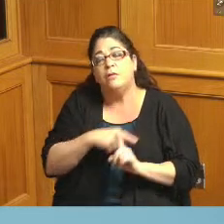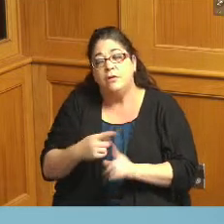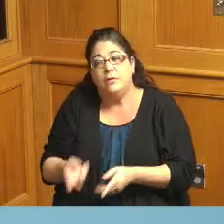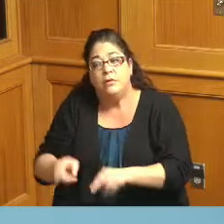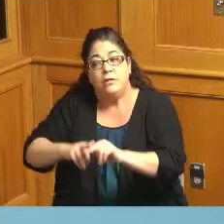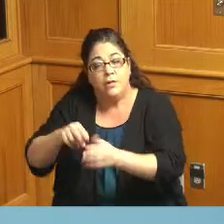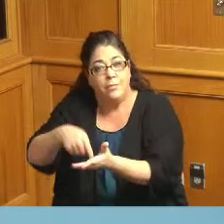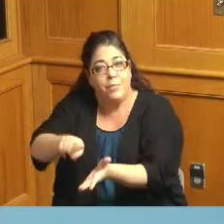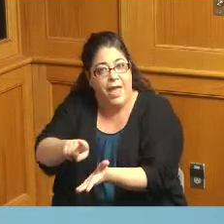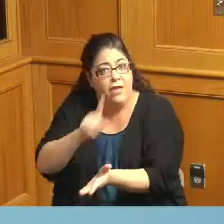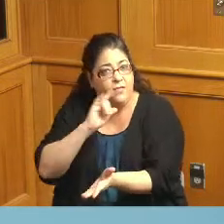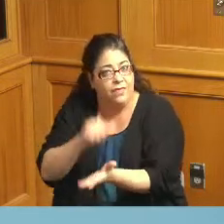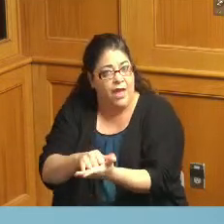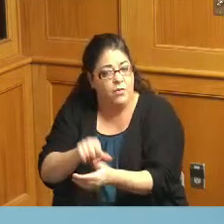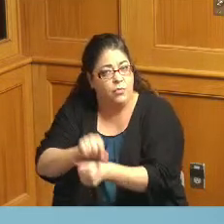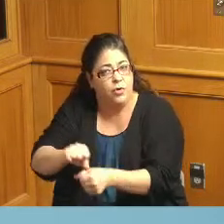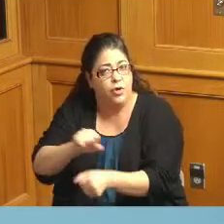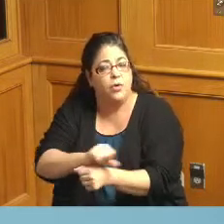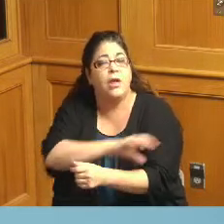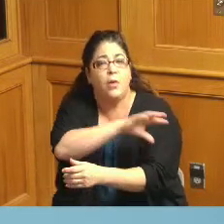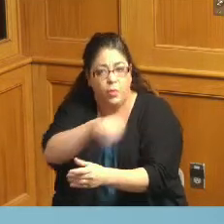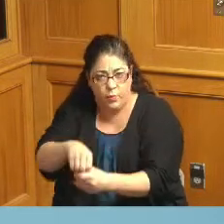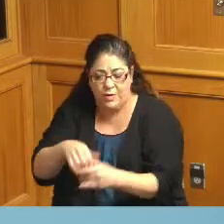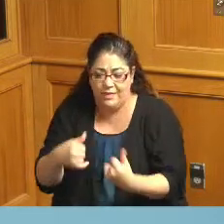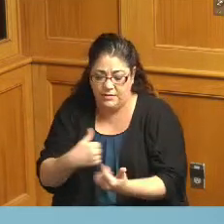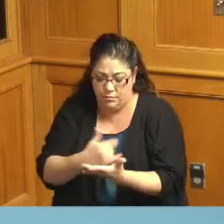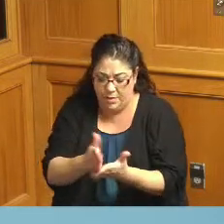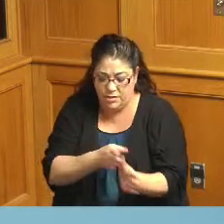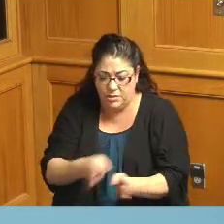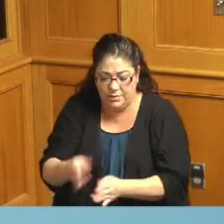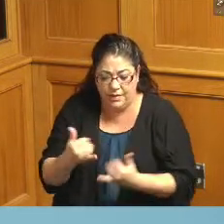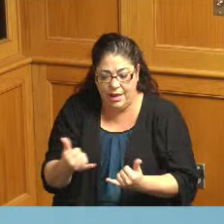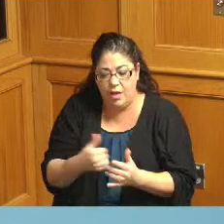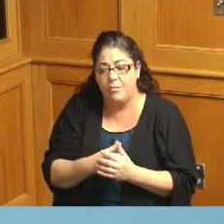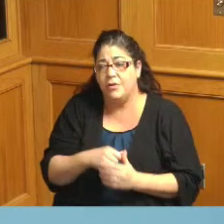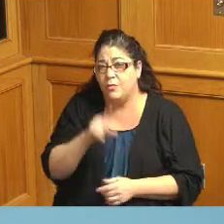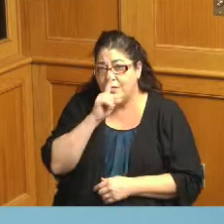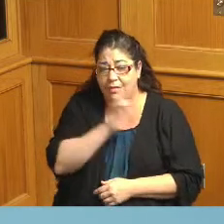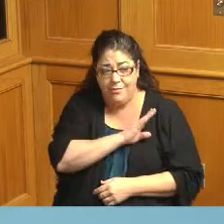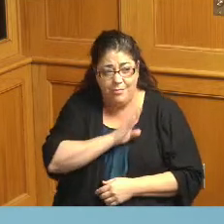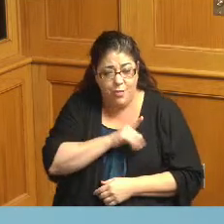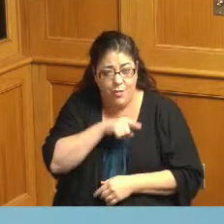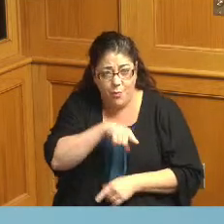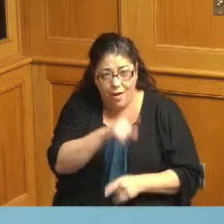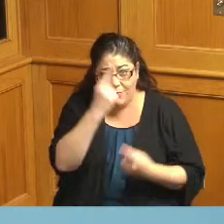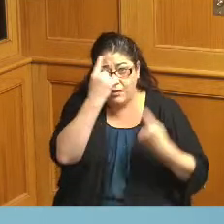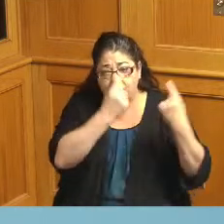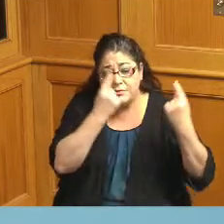have Incorporated those into our budget but as you know as the Board is considering you know with the